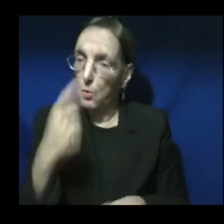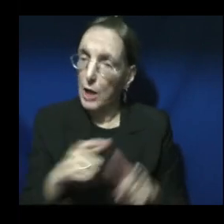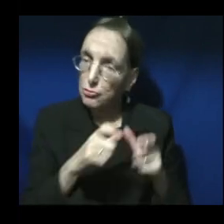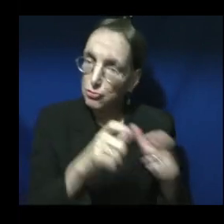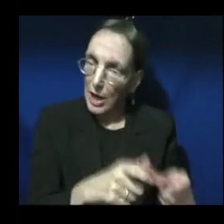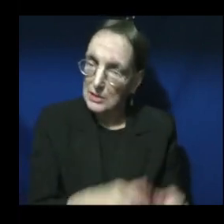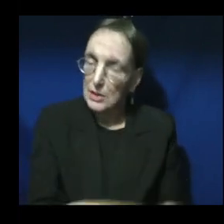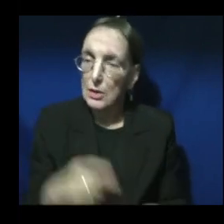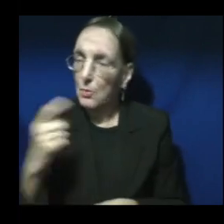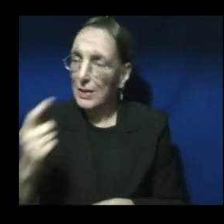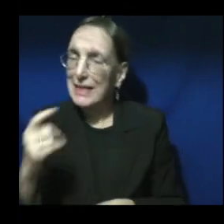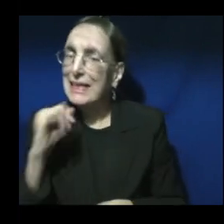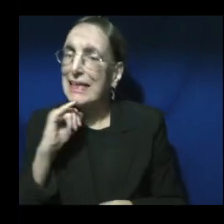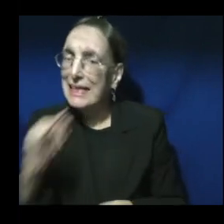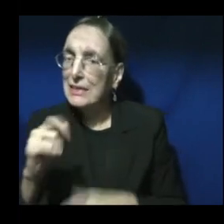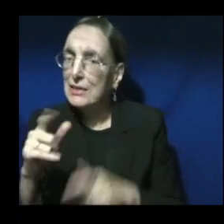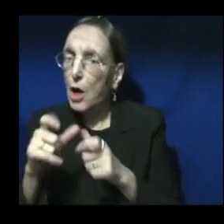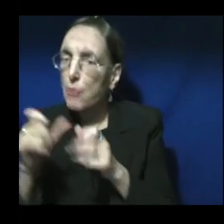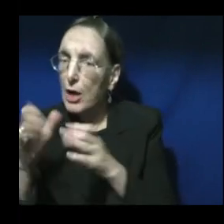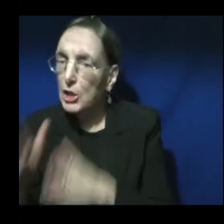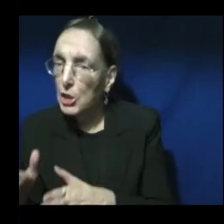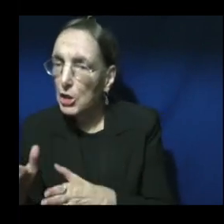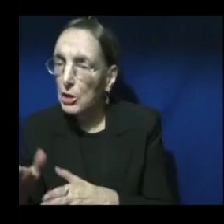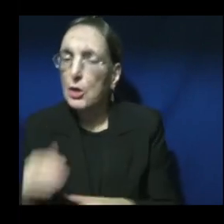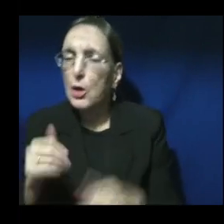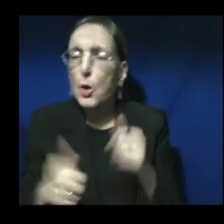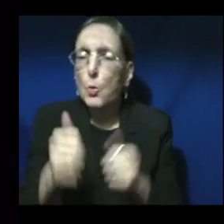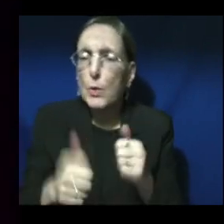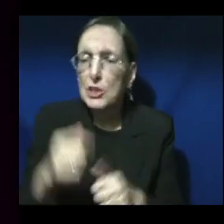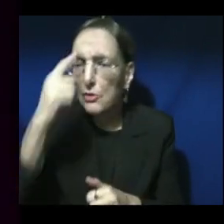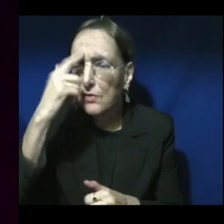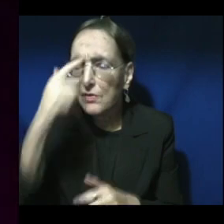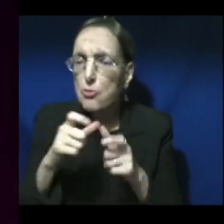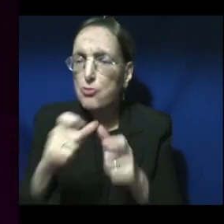runs more? I bet you’d say the runner, because now it sounds like a stable part of who they